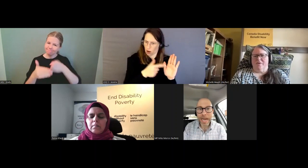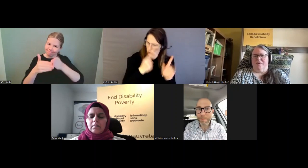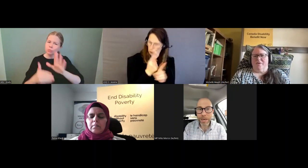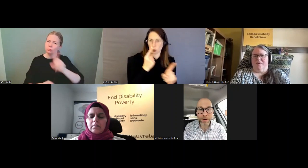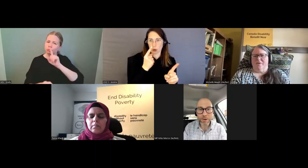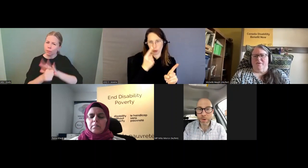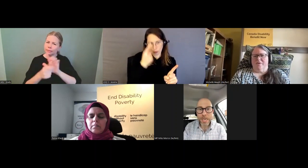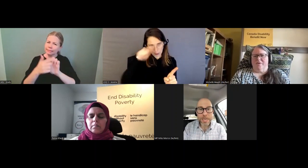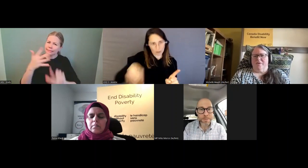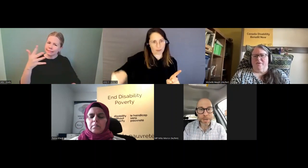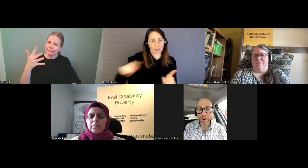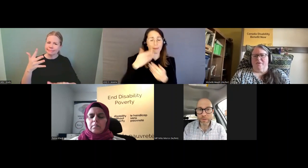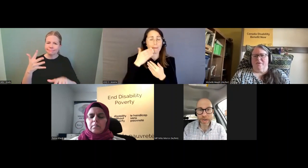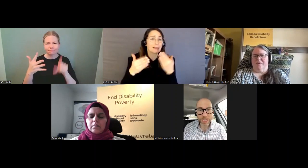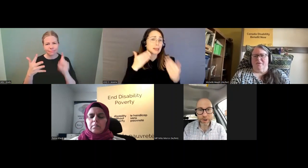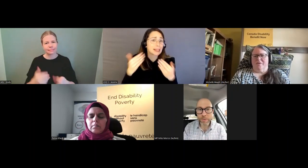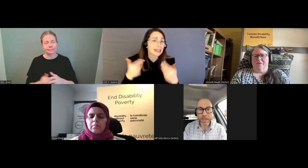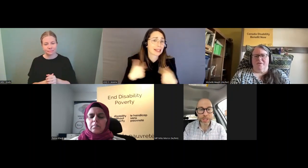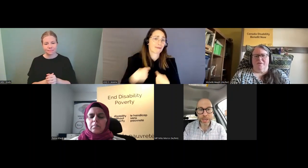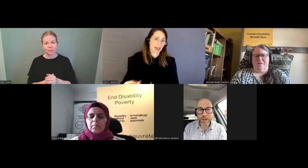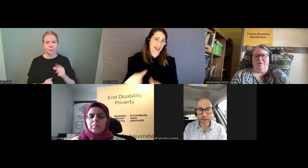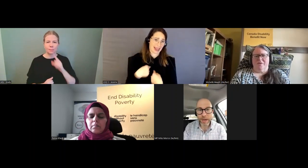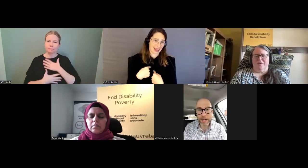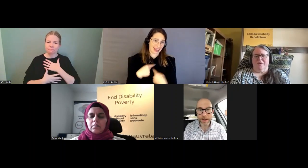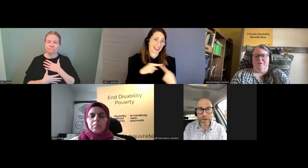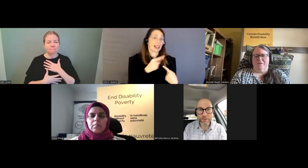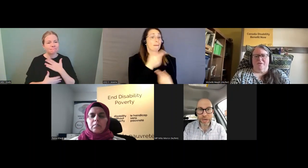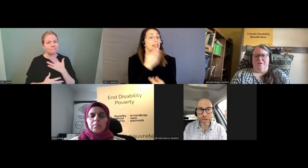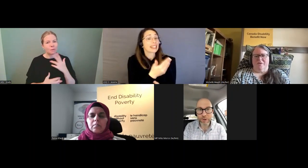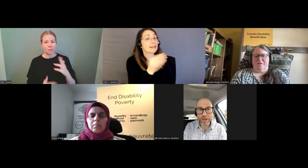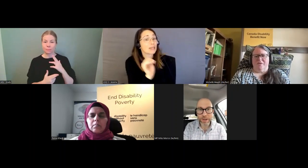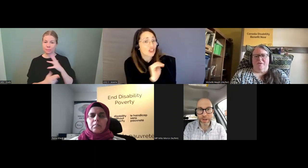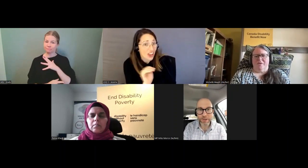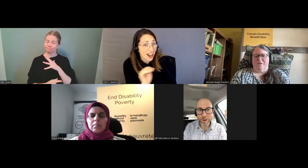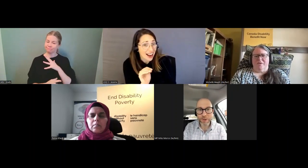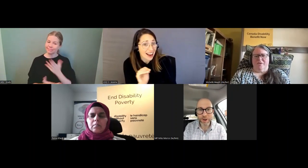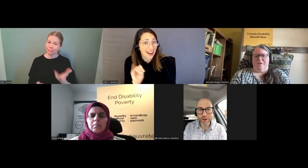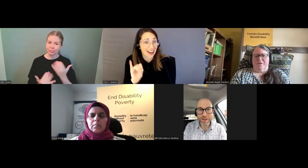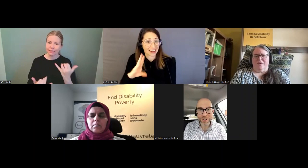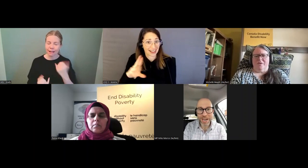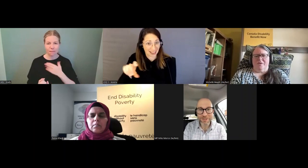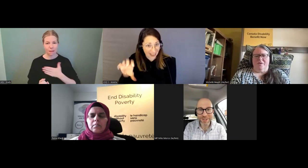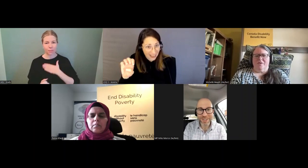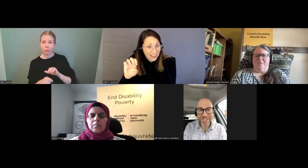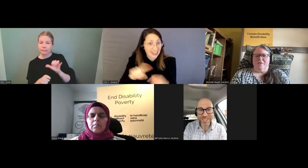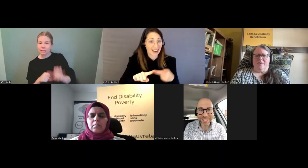HAPPY TO BE A PART OF ANSWERING QUESTIONS RIGHT THROUGH UNTIL 12:30 OR JUST AFTER.